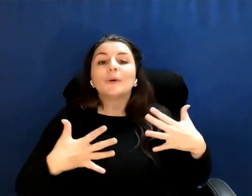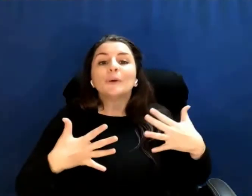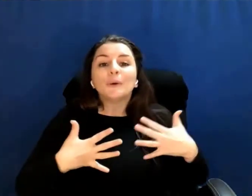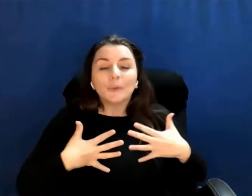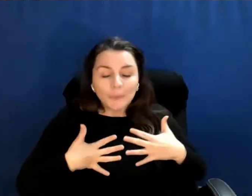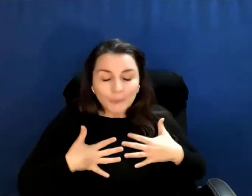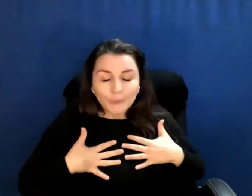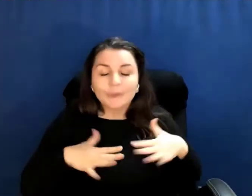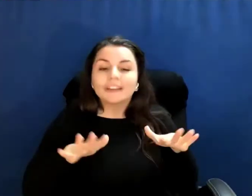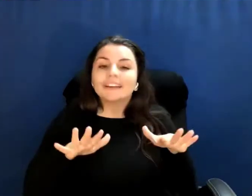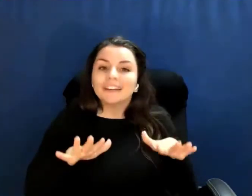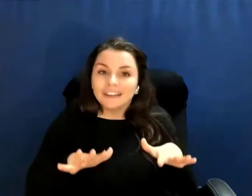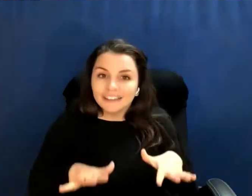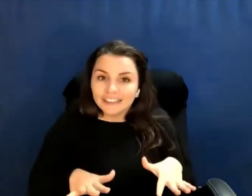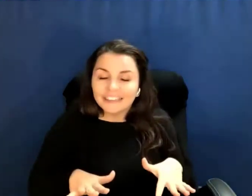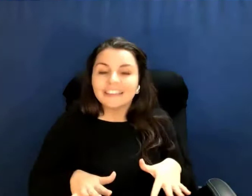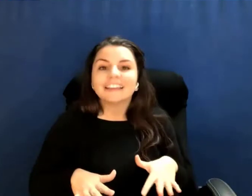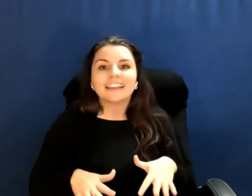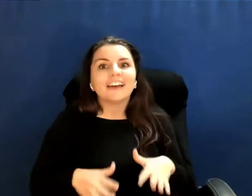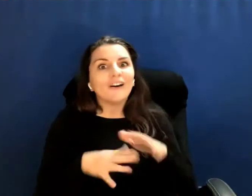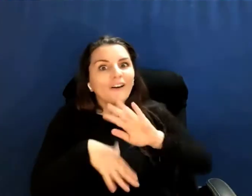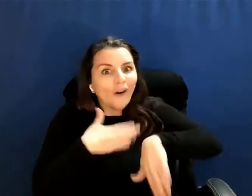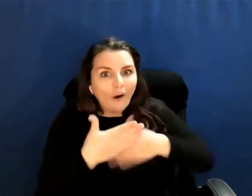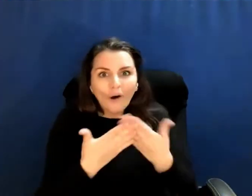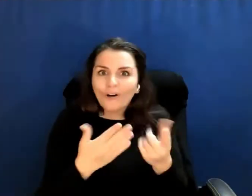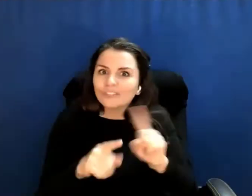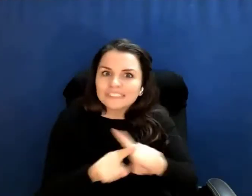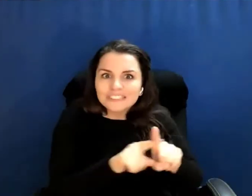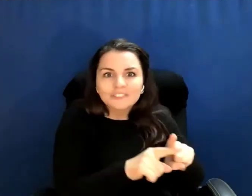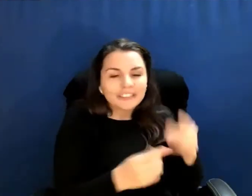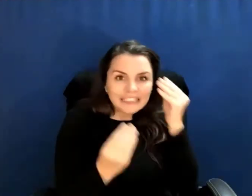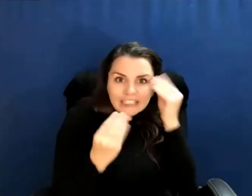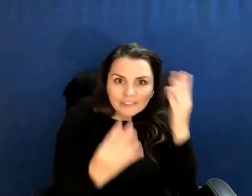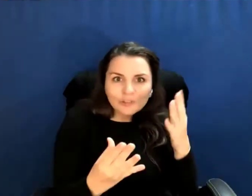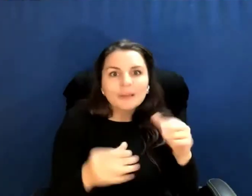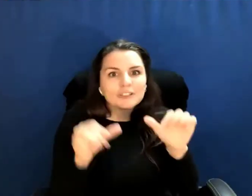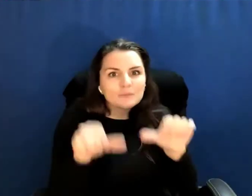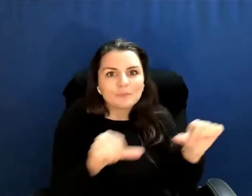Look at all the materials we've got out there. Don't be afraid to reach out when you're in doubts.